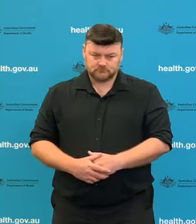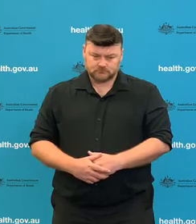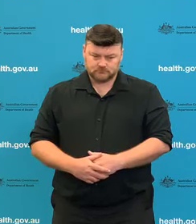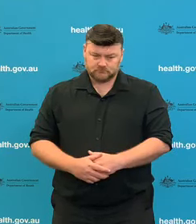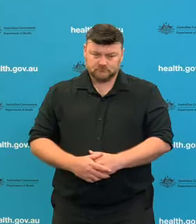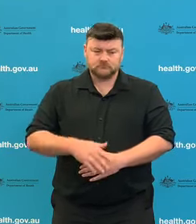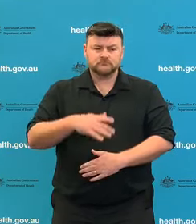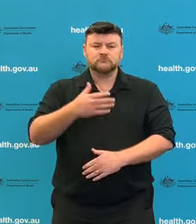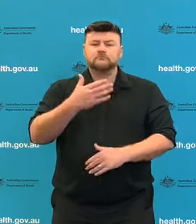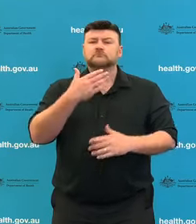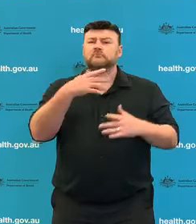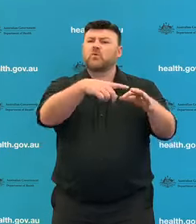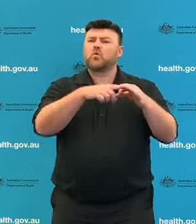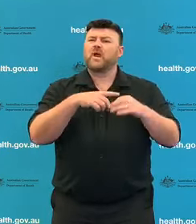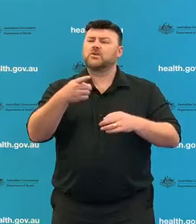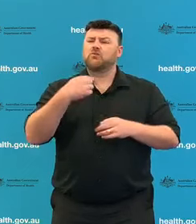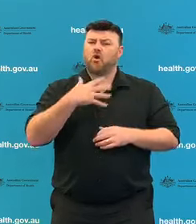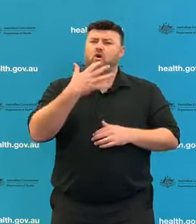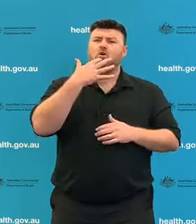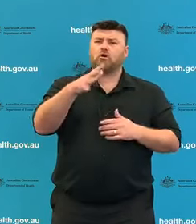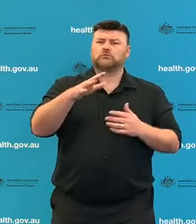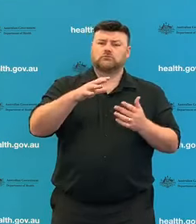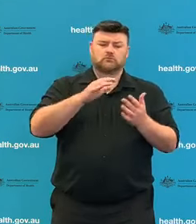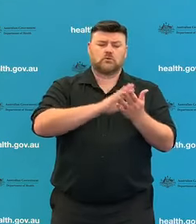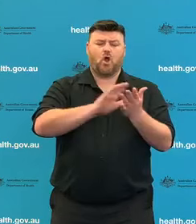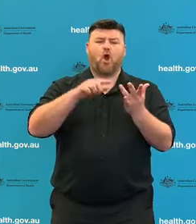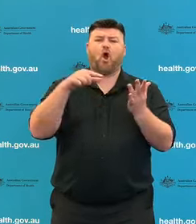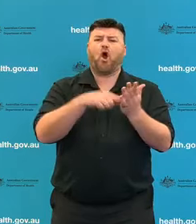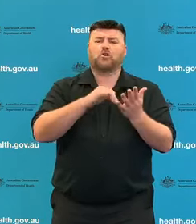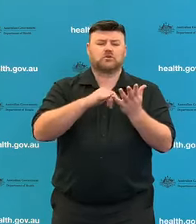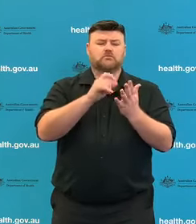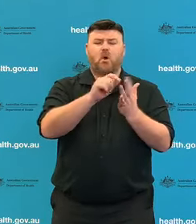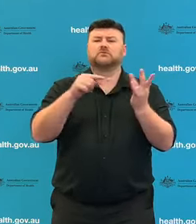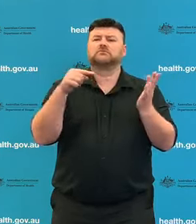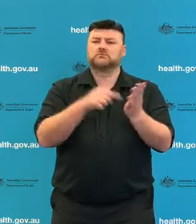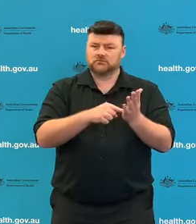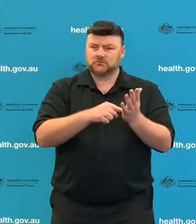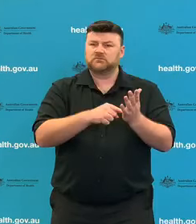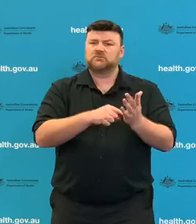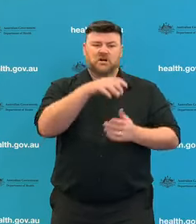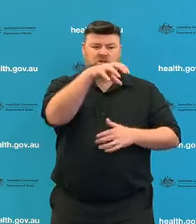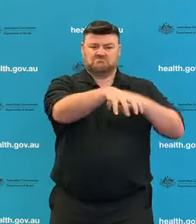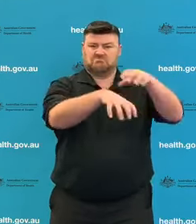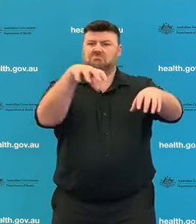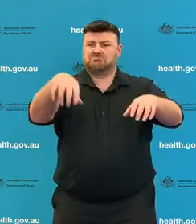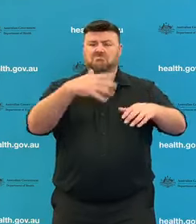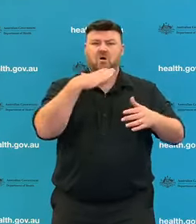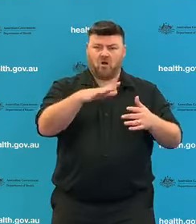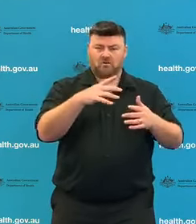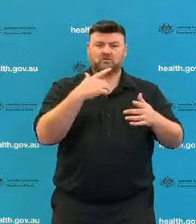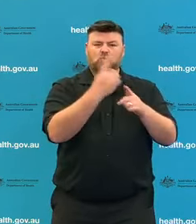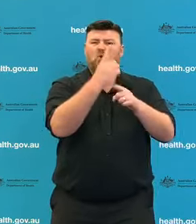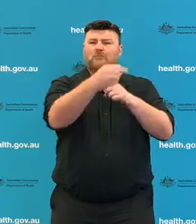Thanks Katie. I think it's fair to say Dr Coatsworth dealt quite significantly with the definitions of hotspots yesterday.